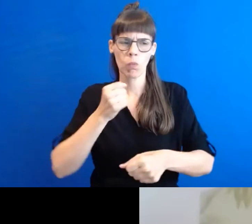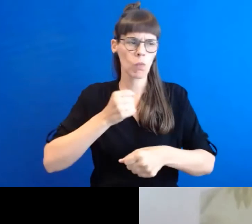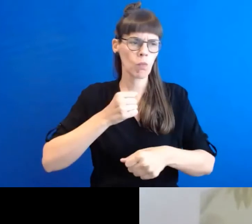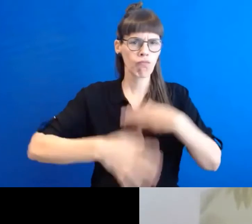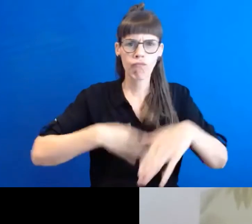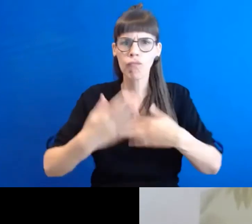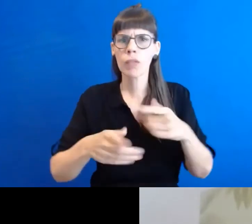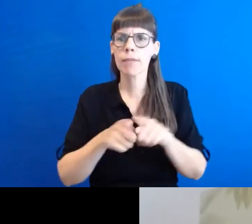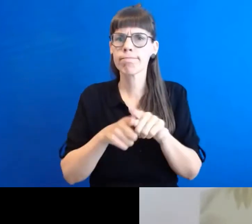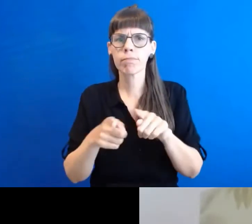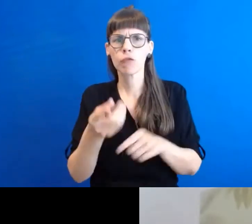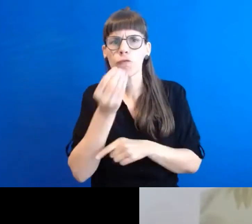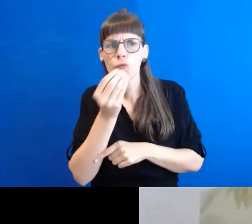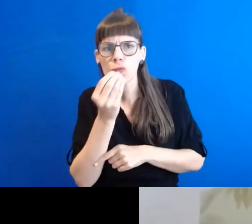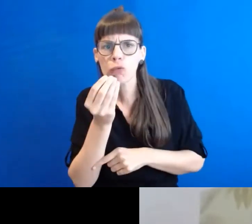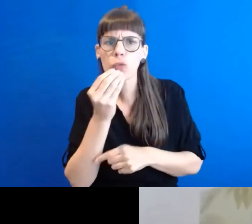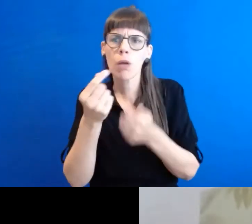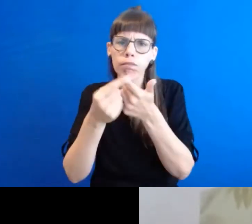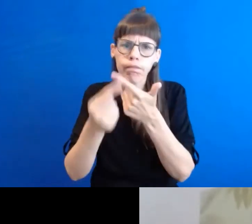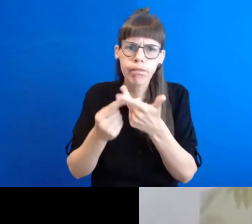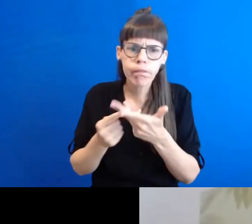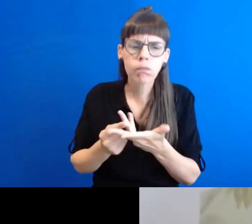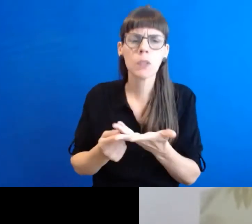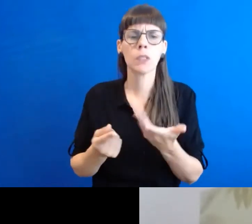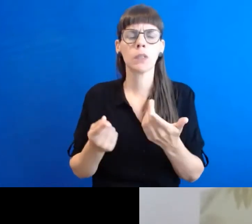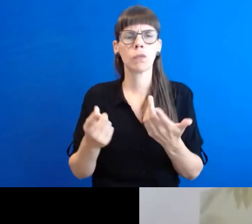. In particular, livelihoods, as has